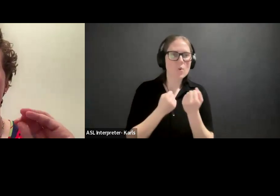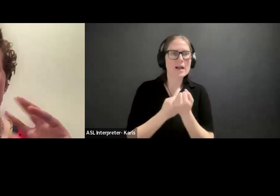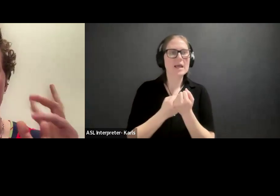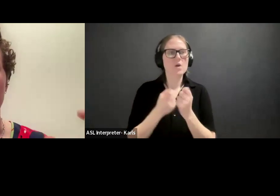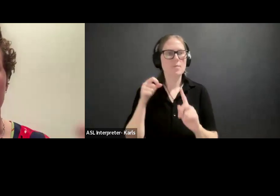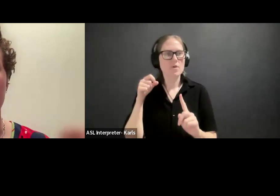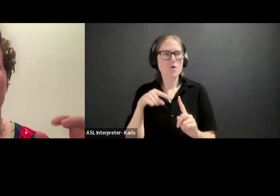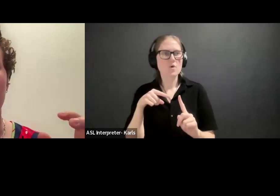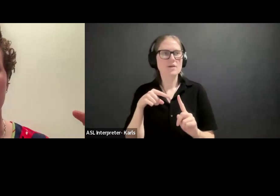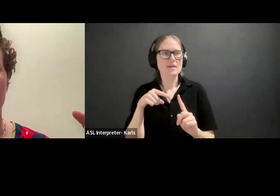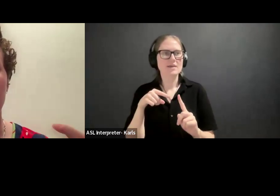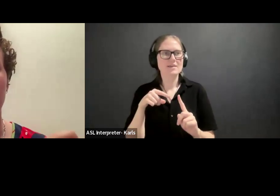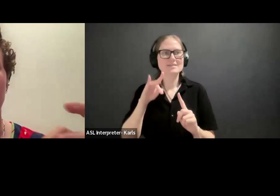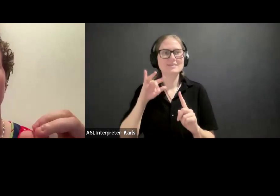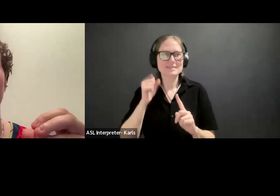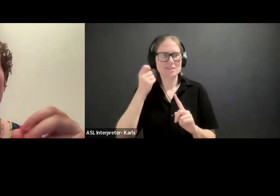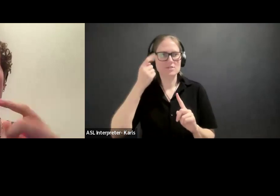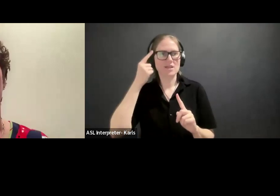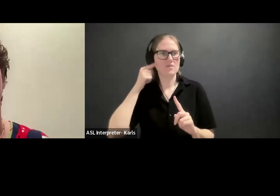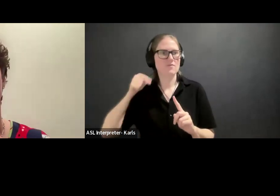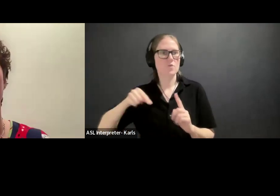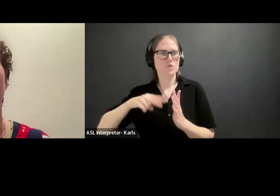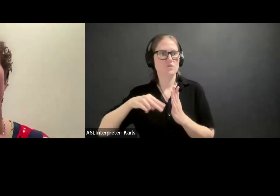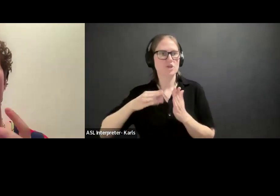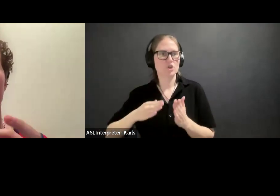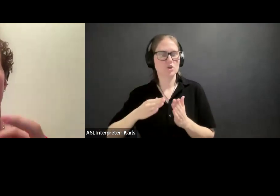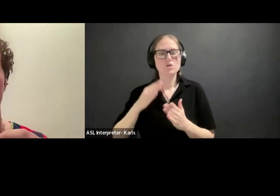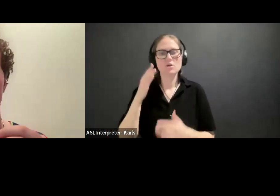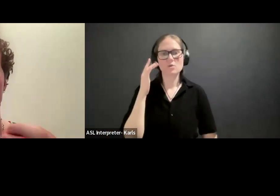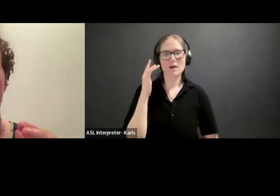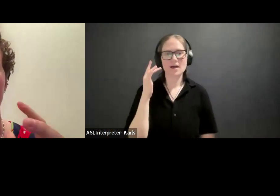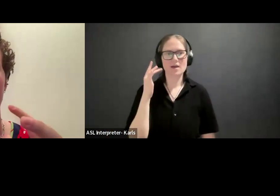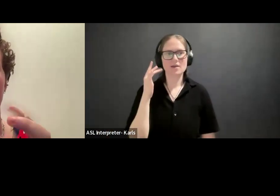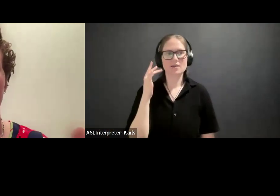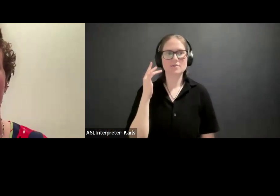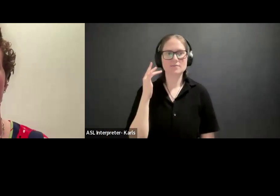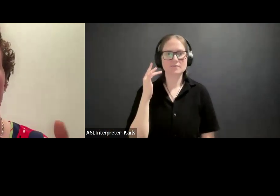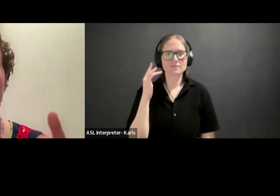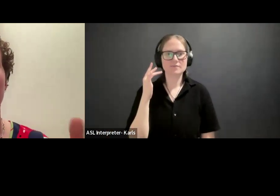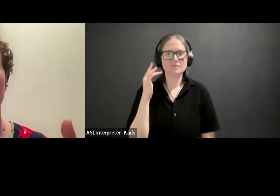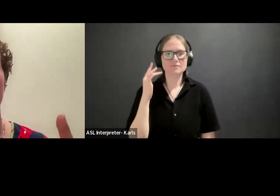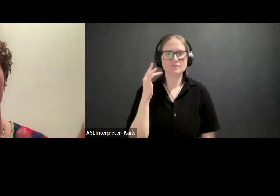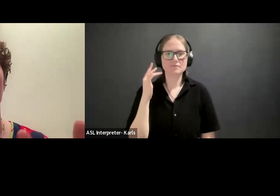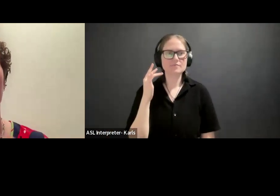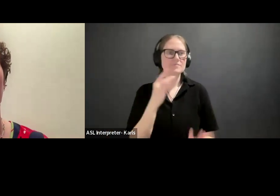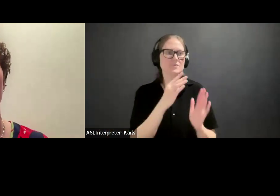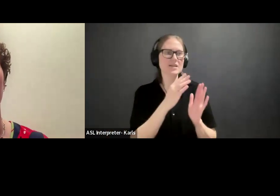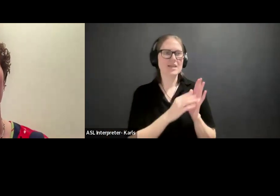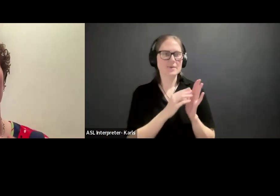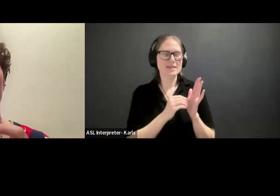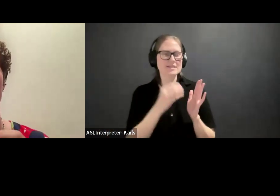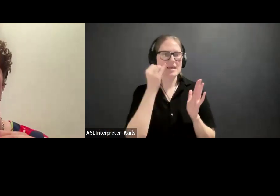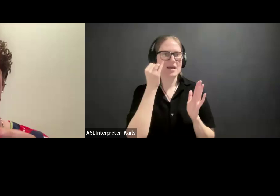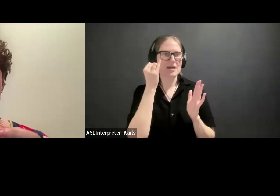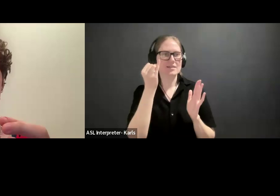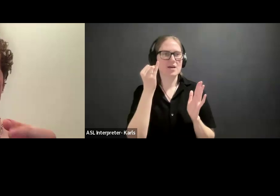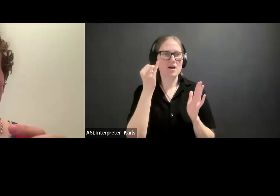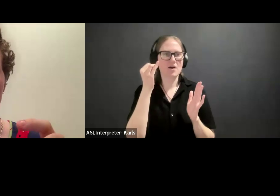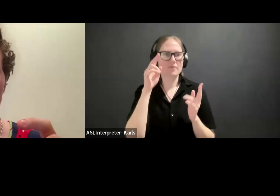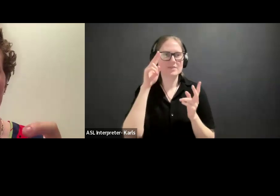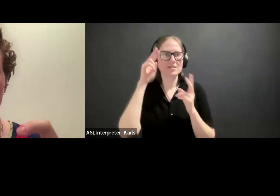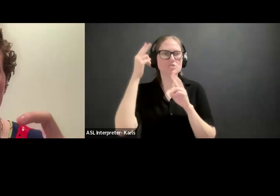disunderstanding in a reader, because it… one, first, it kind of imitates the idea of misunderstanding in that it, um…